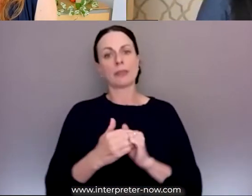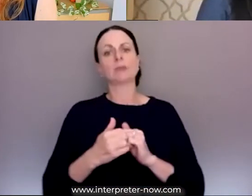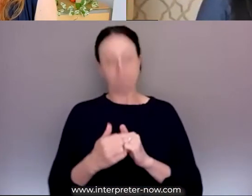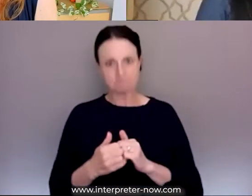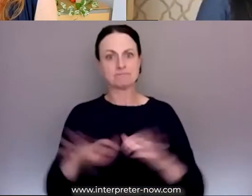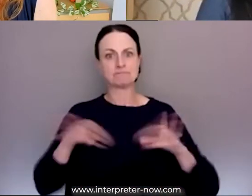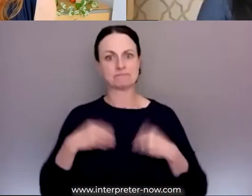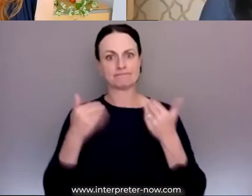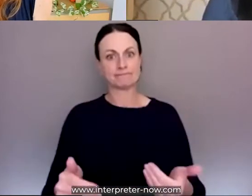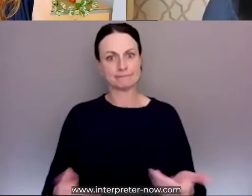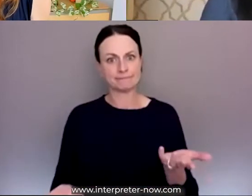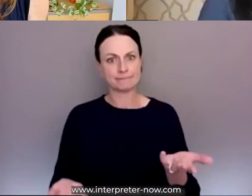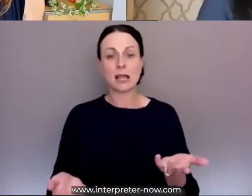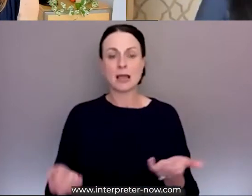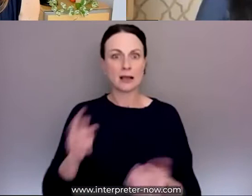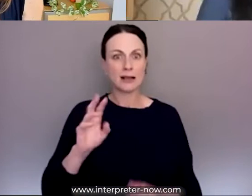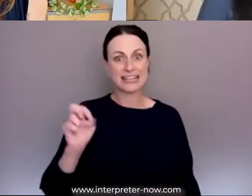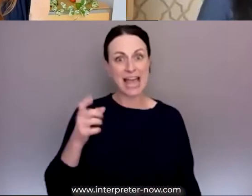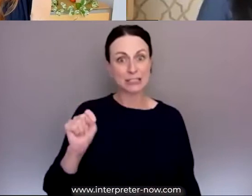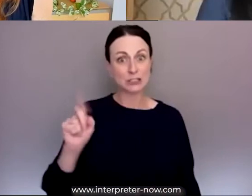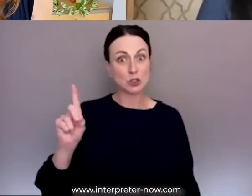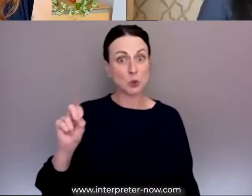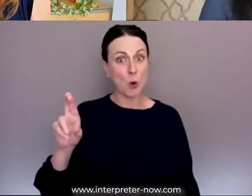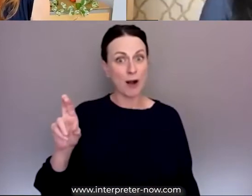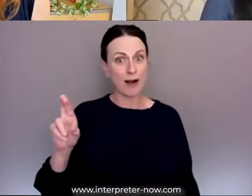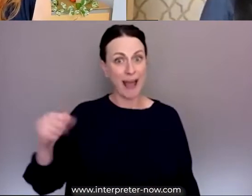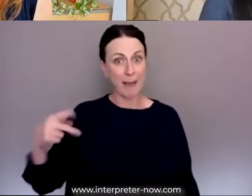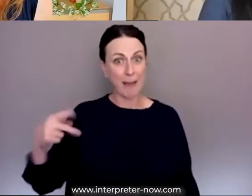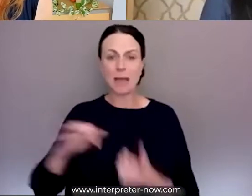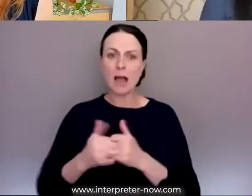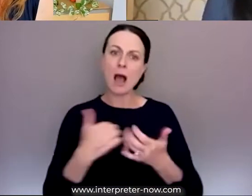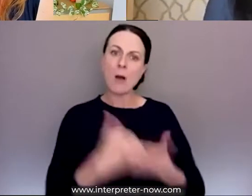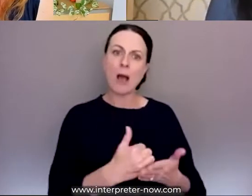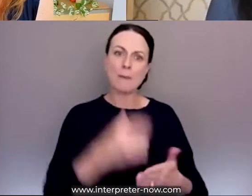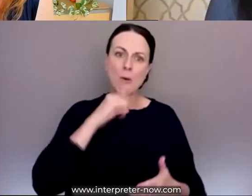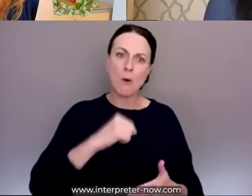We had Nextdoor, developing an app of how can you help your elderly neighbors who can't go to the grocery store.